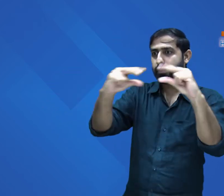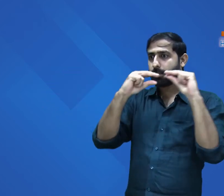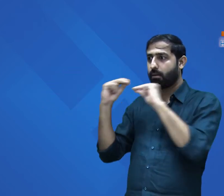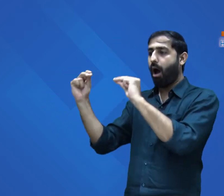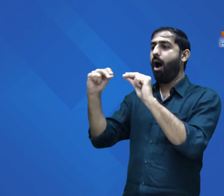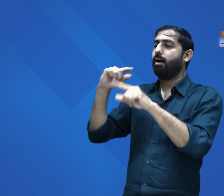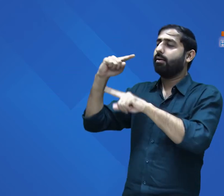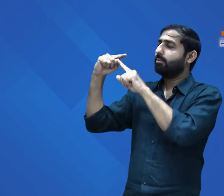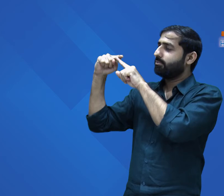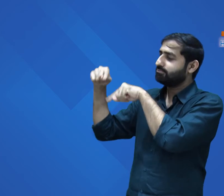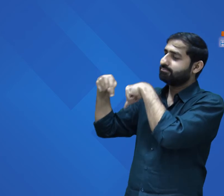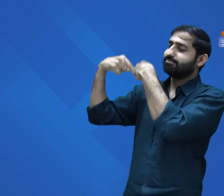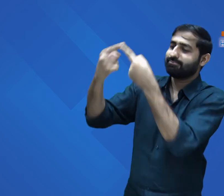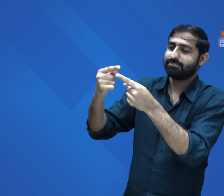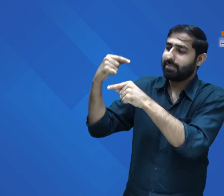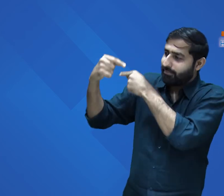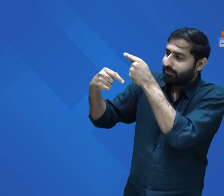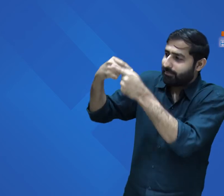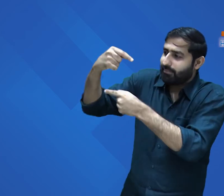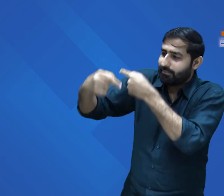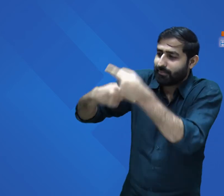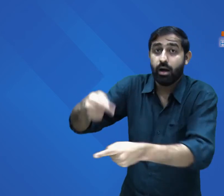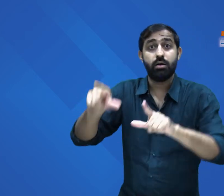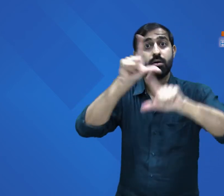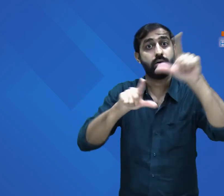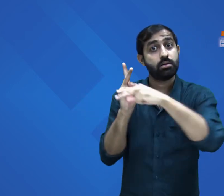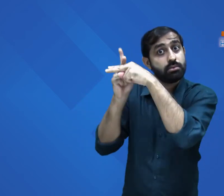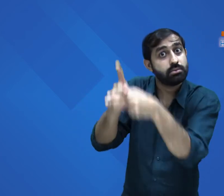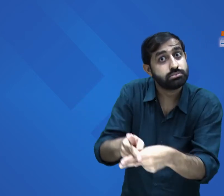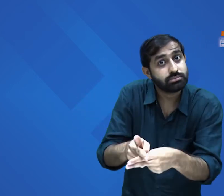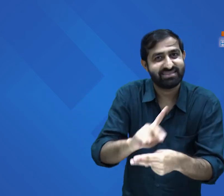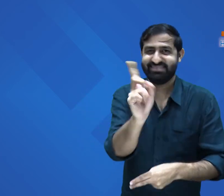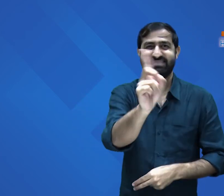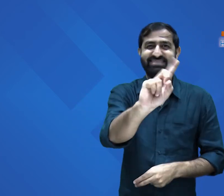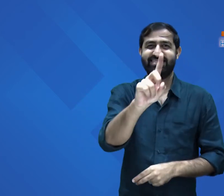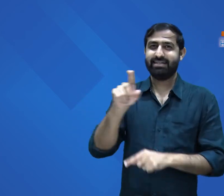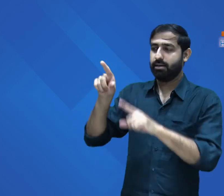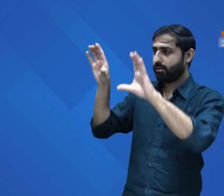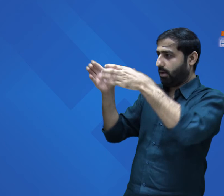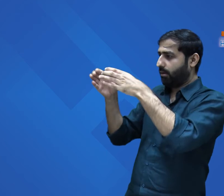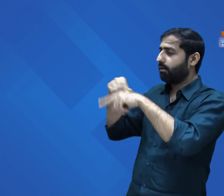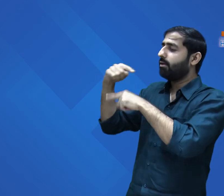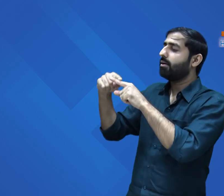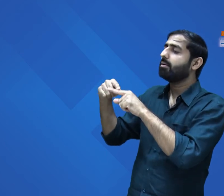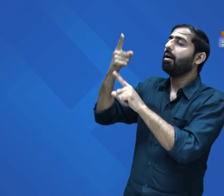and that language passes on from one generation to the next. In this process, does the language always remain same? No.